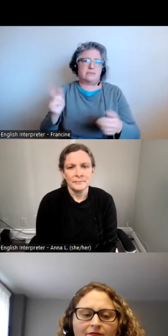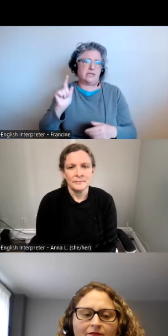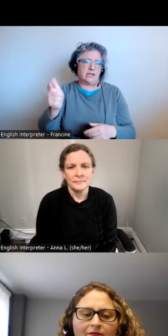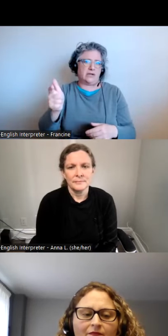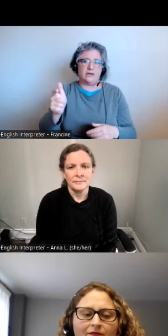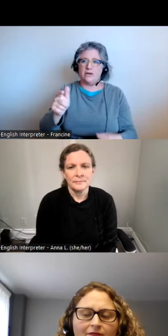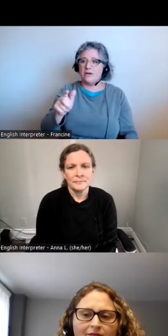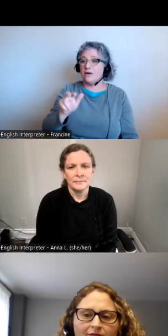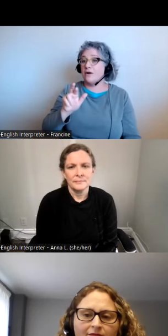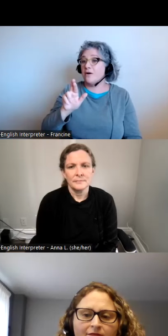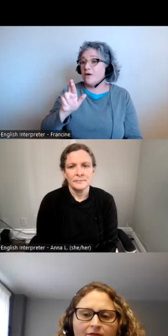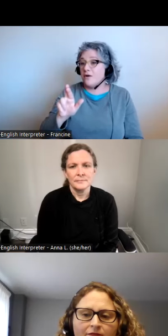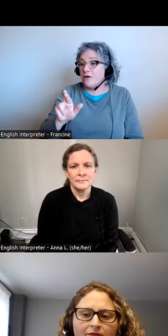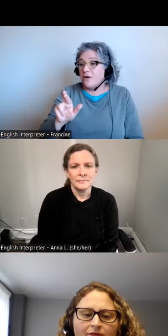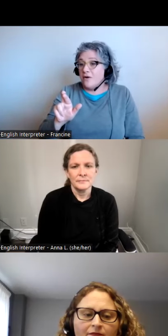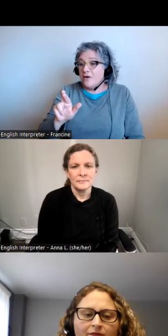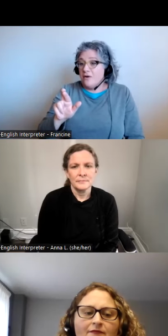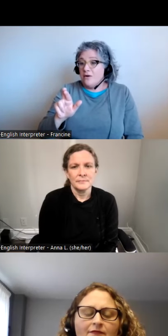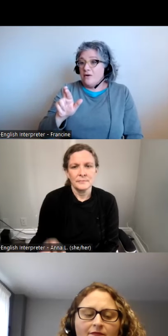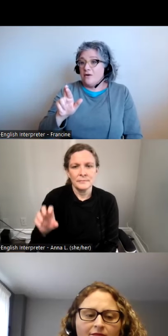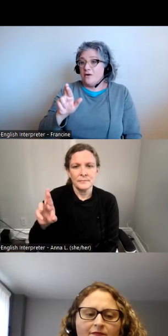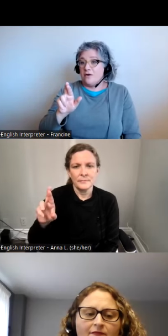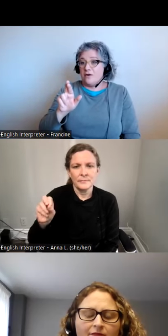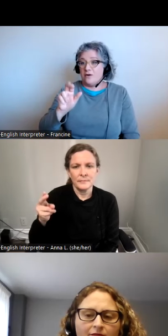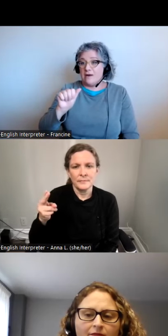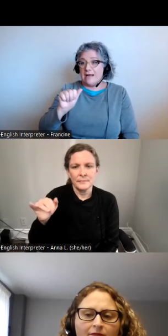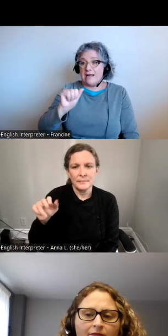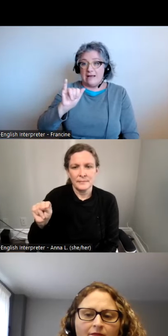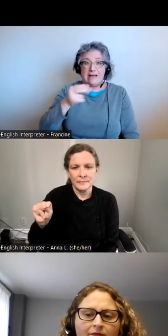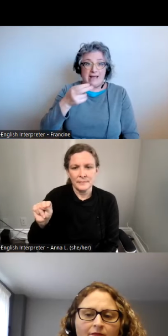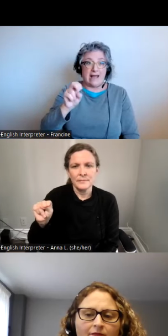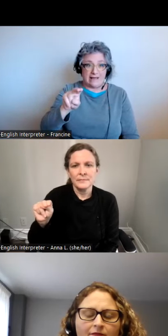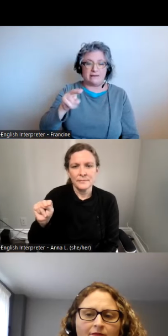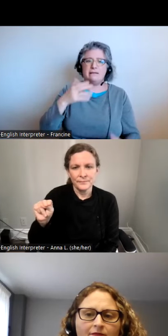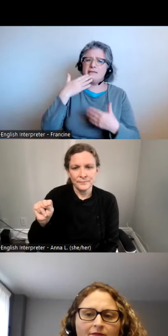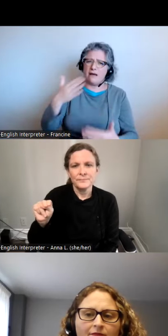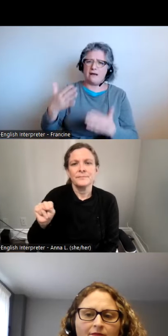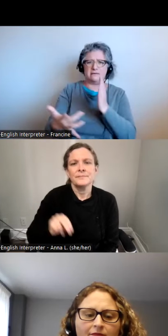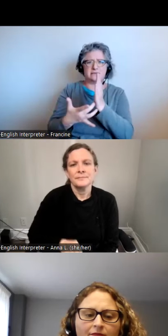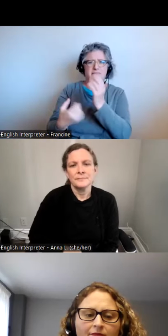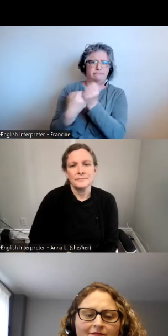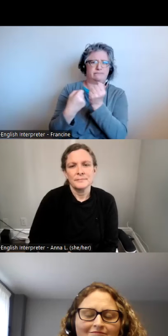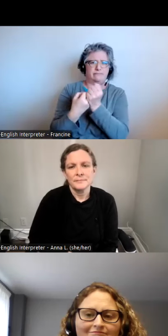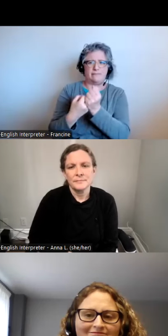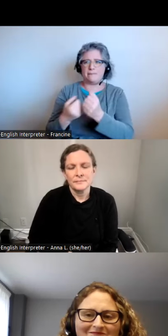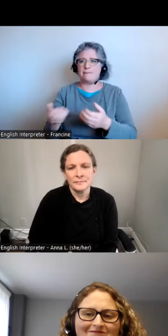sharing this with our community afterwards . A special